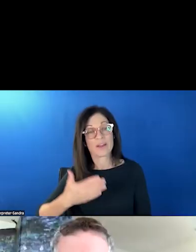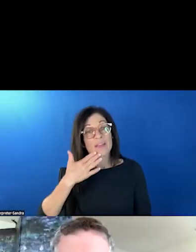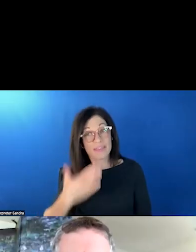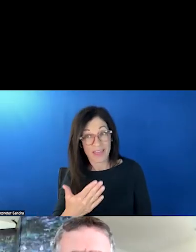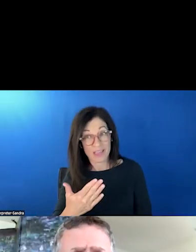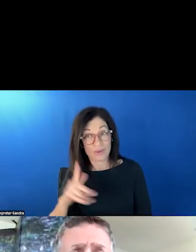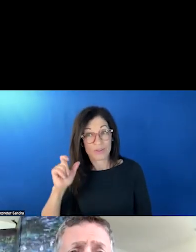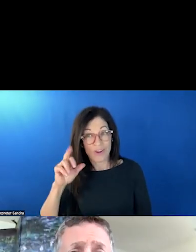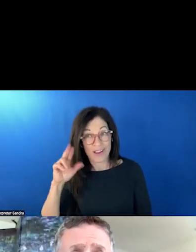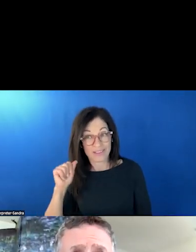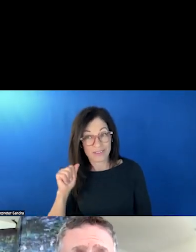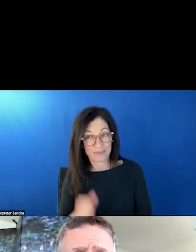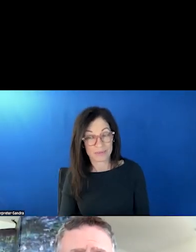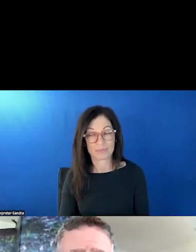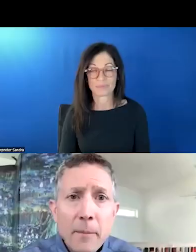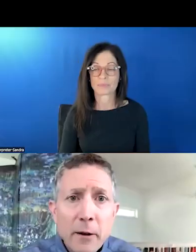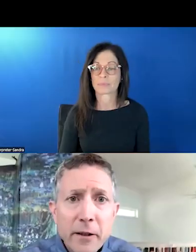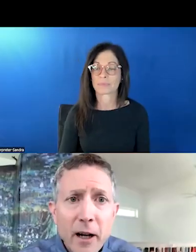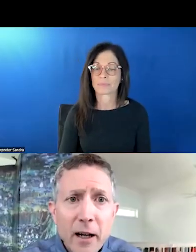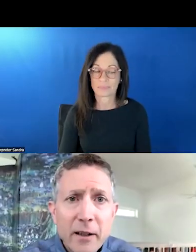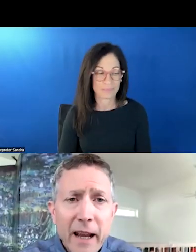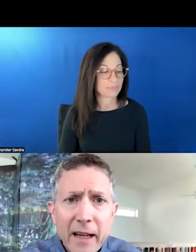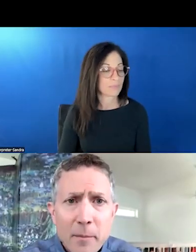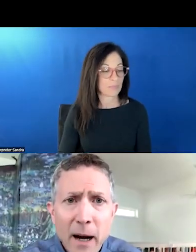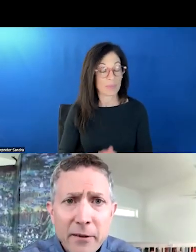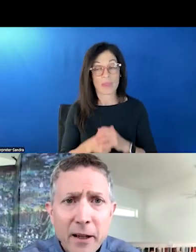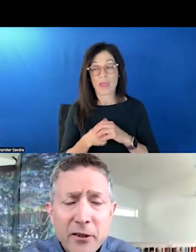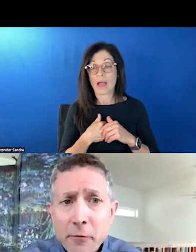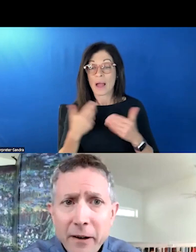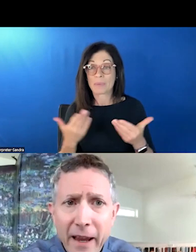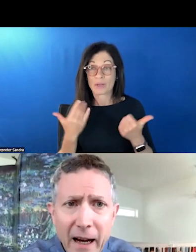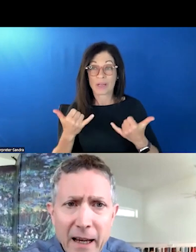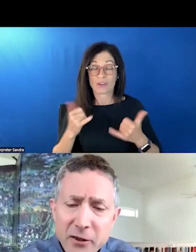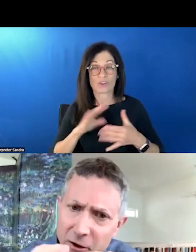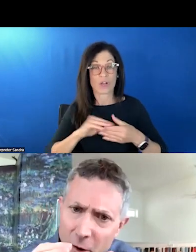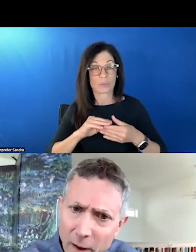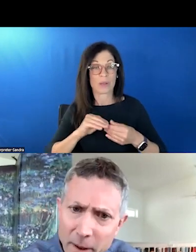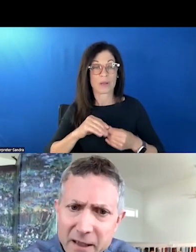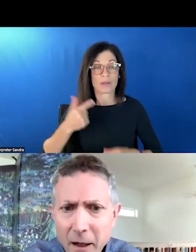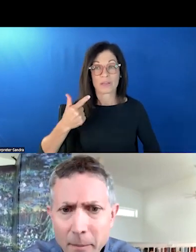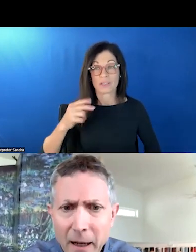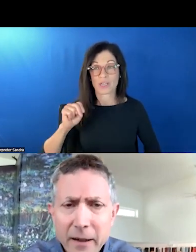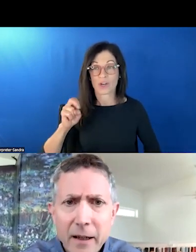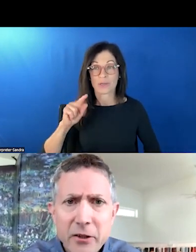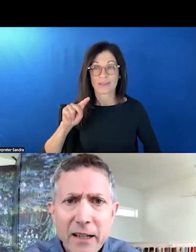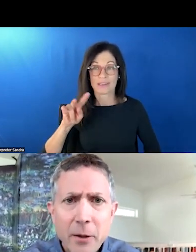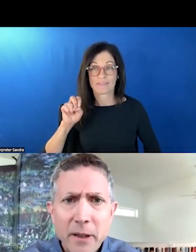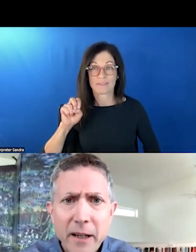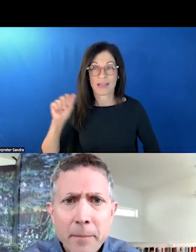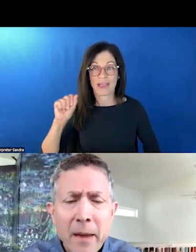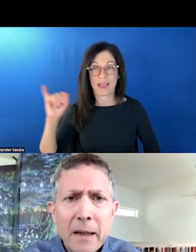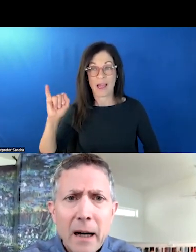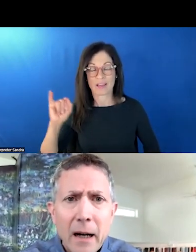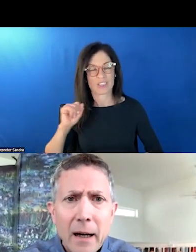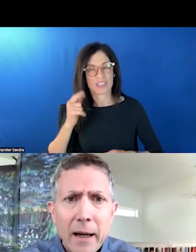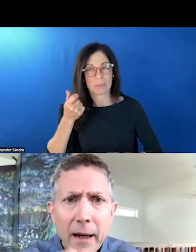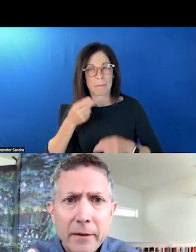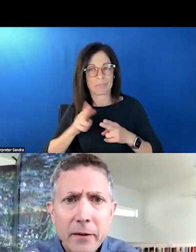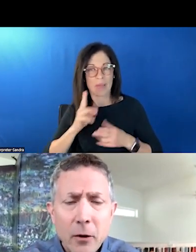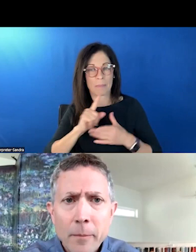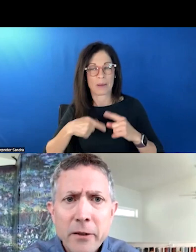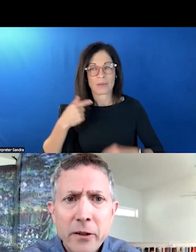I AM HERE TO TALK TODAY ABOUT AI AND A QUICK PIECE ABOUT CHATGPT.